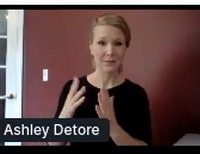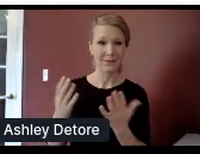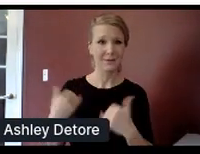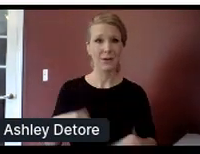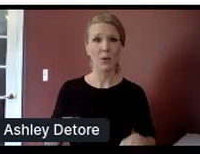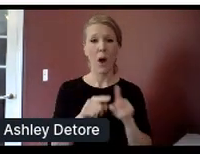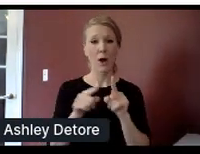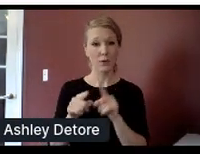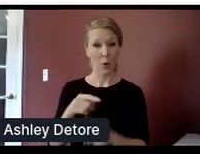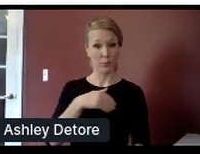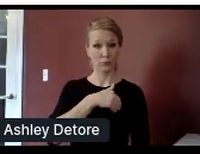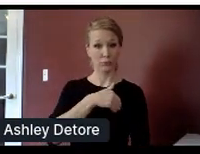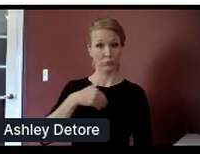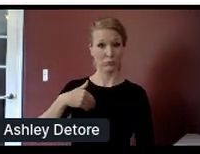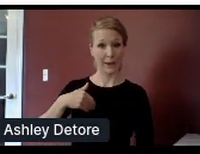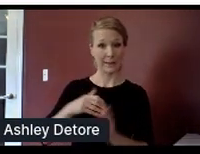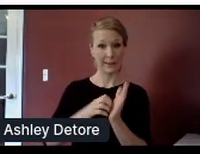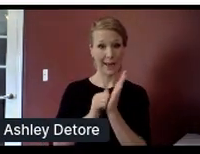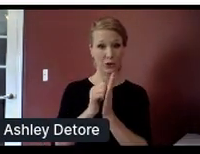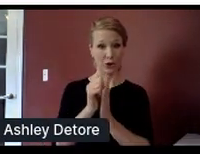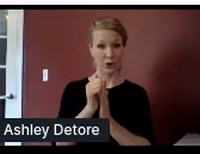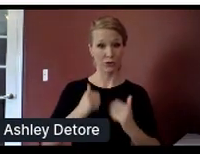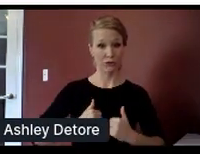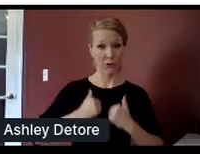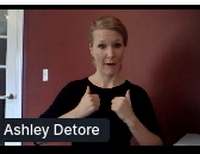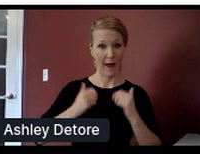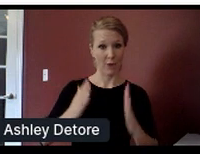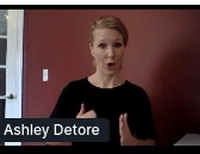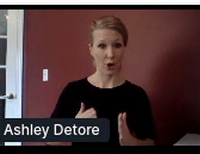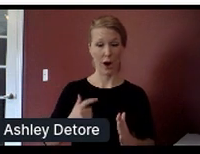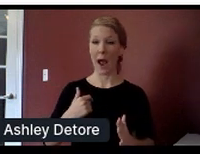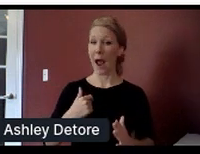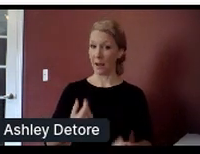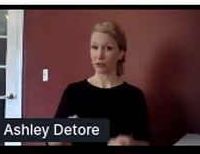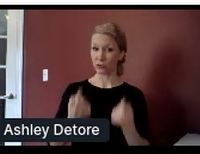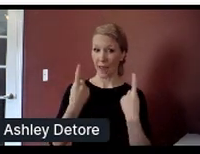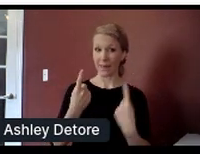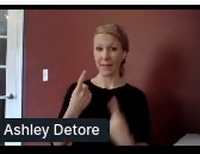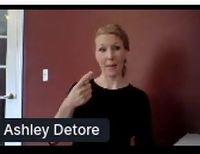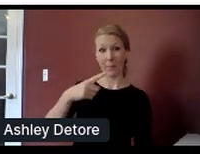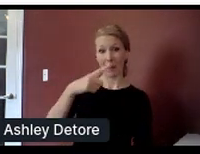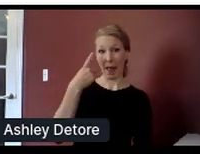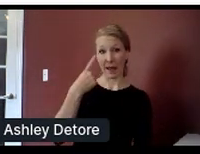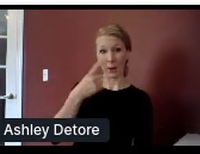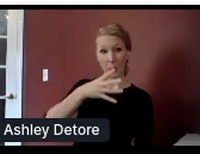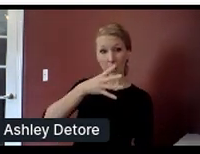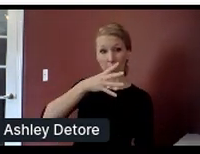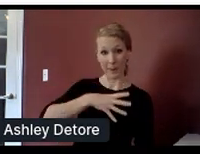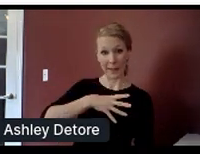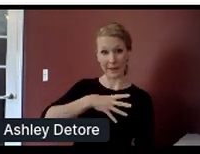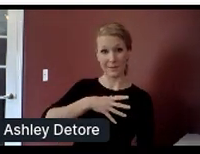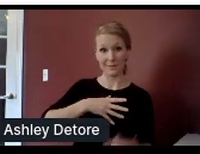realized that Black women had a 40% higher death rate than white women.